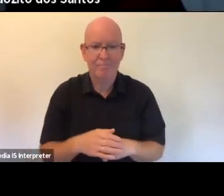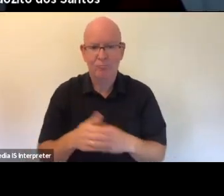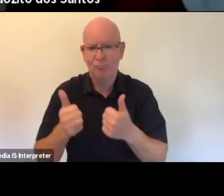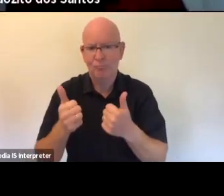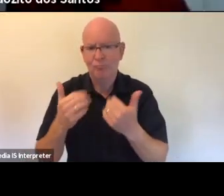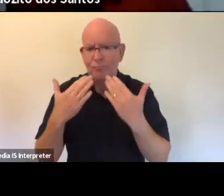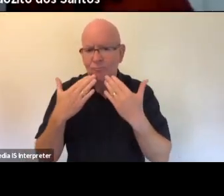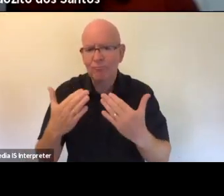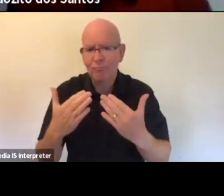Yes…